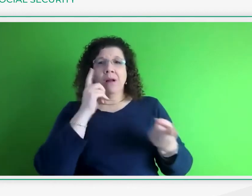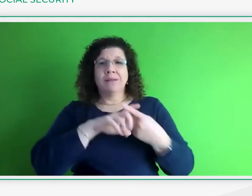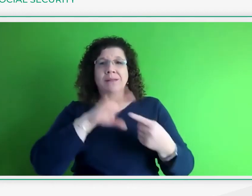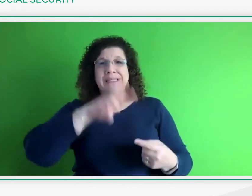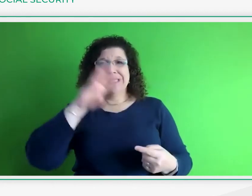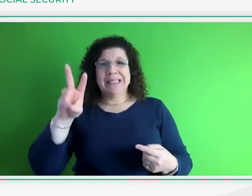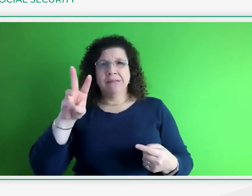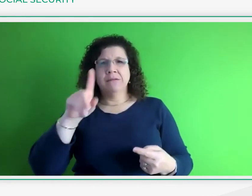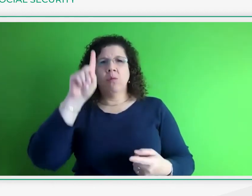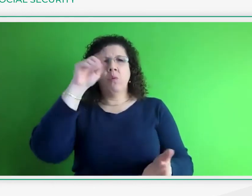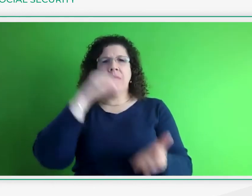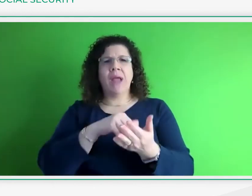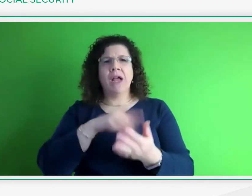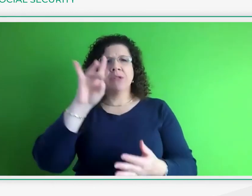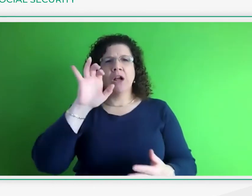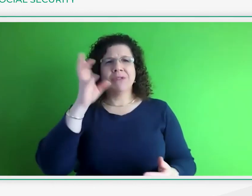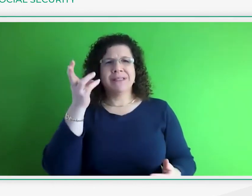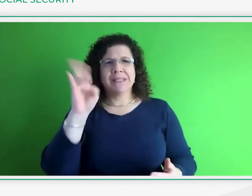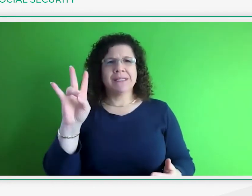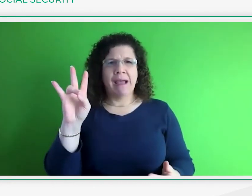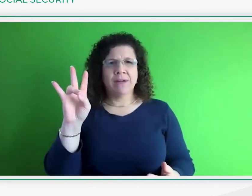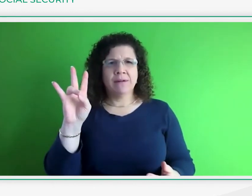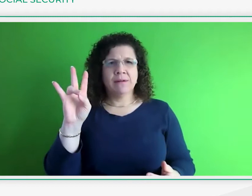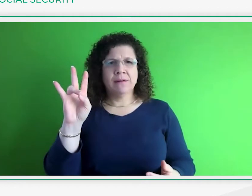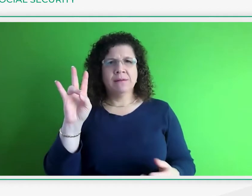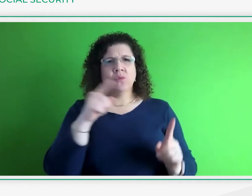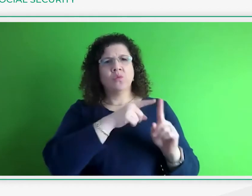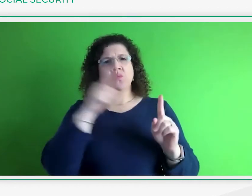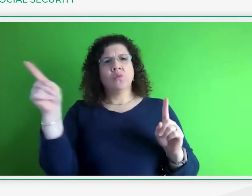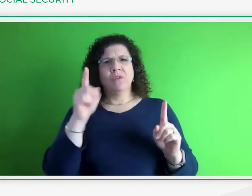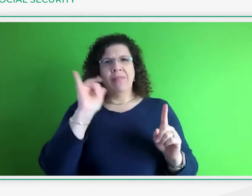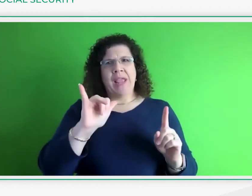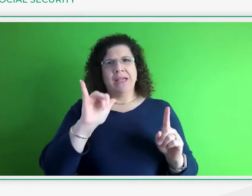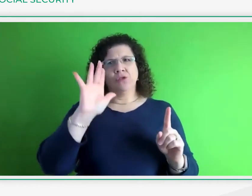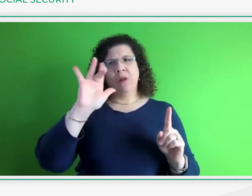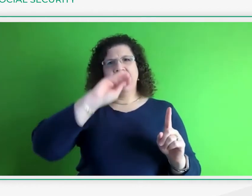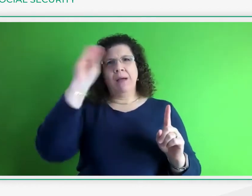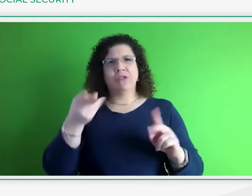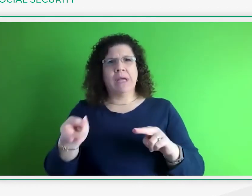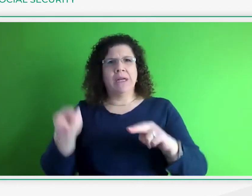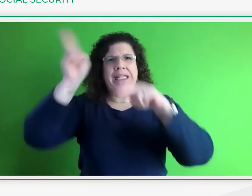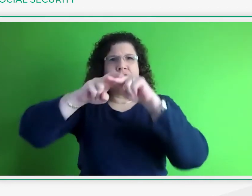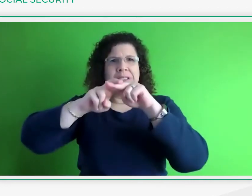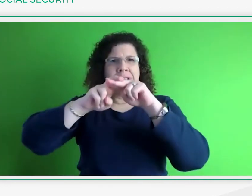If you wait until 66, you are talking about $1,867.